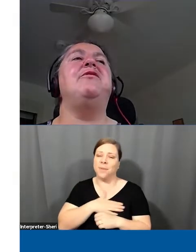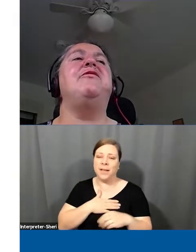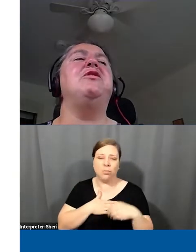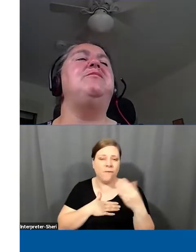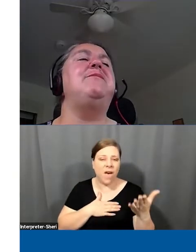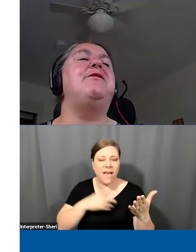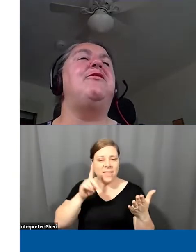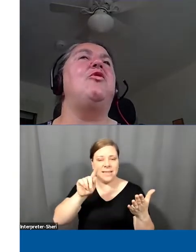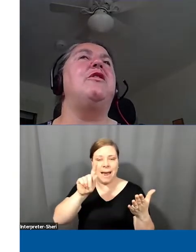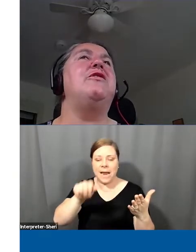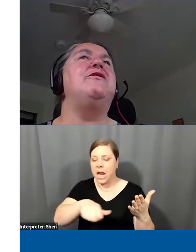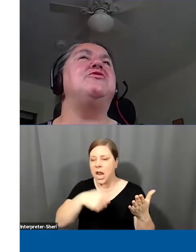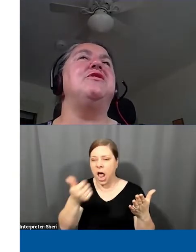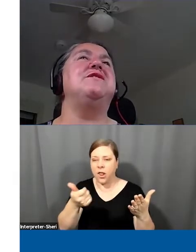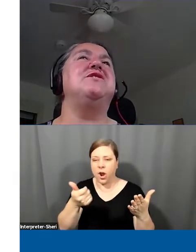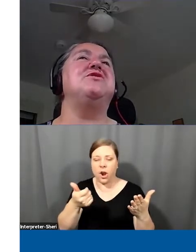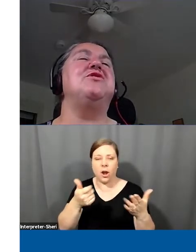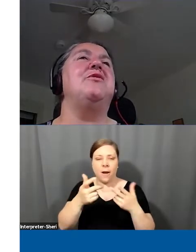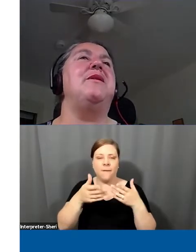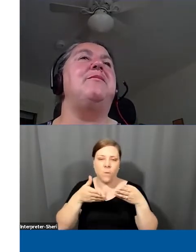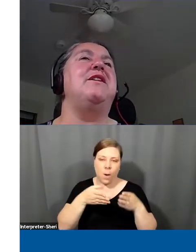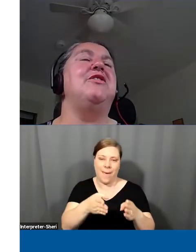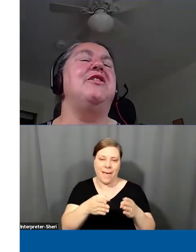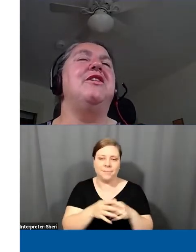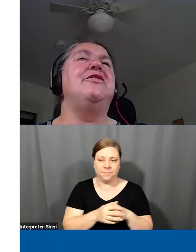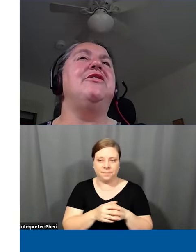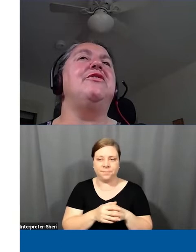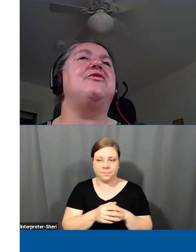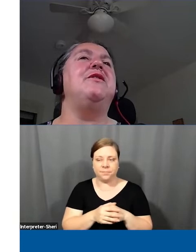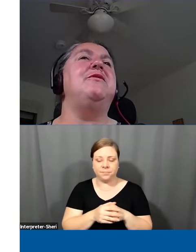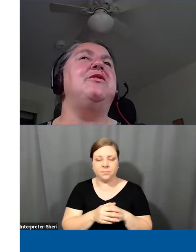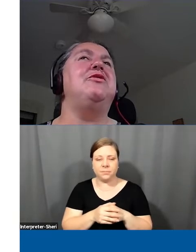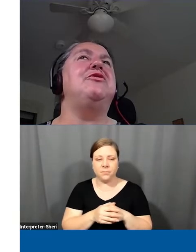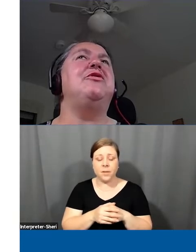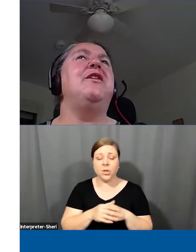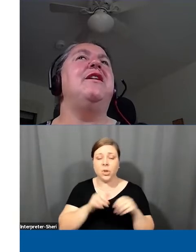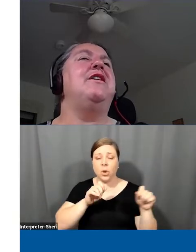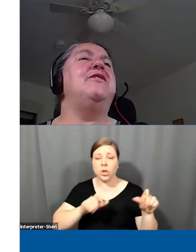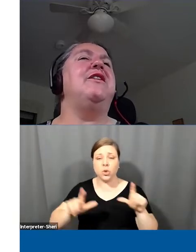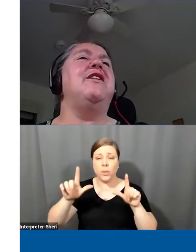preferably before the visualization on the webpage. So that the screen reader user says,